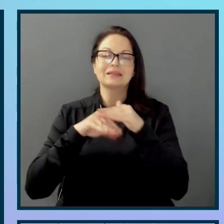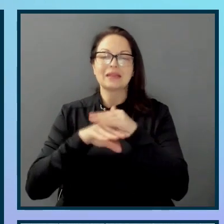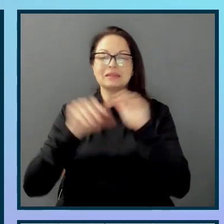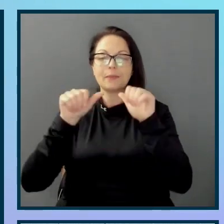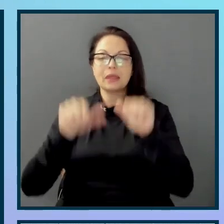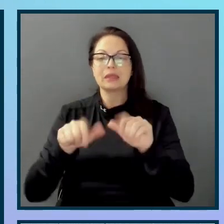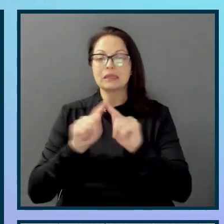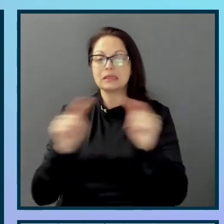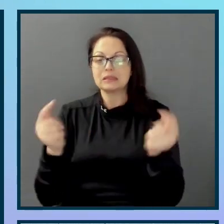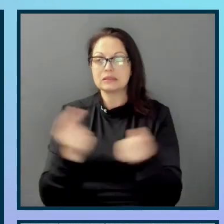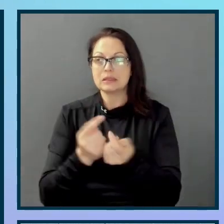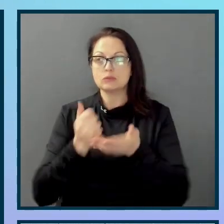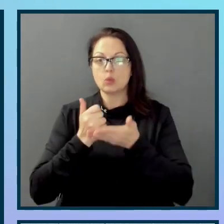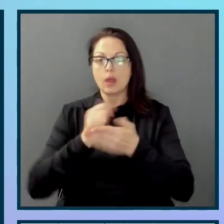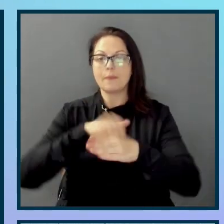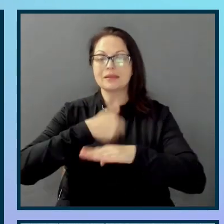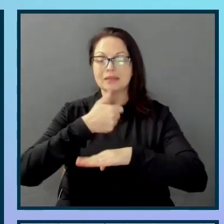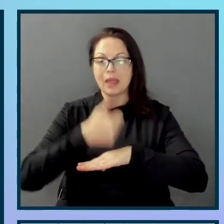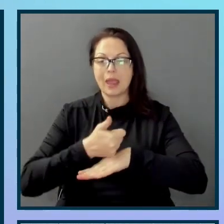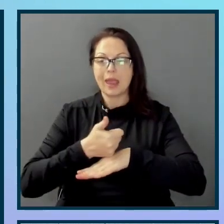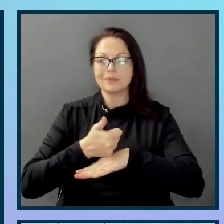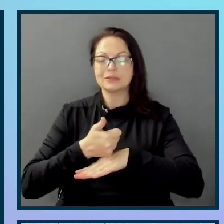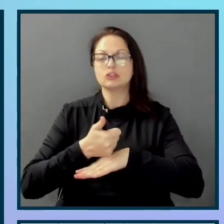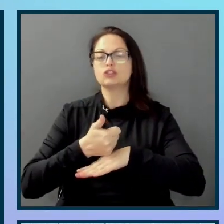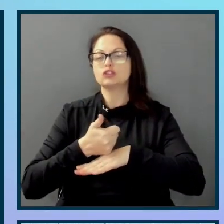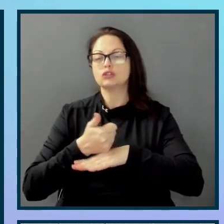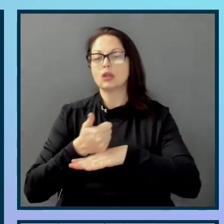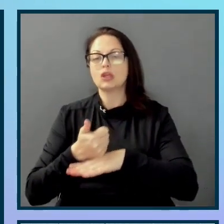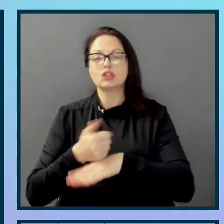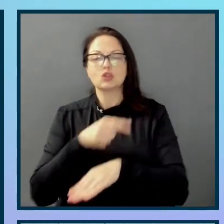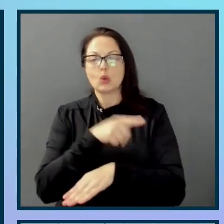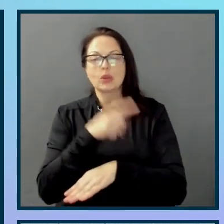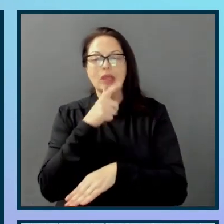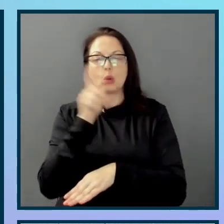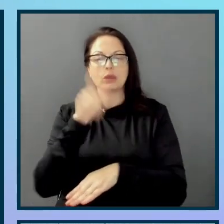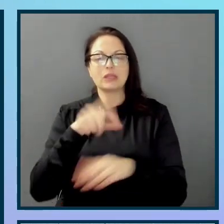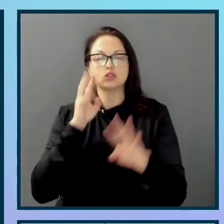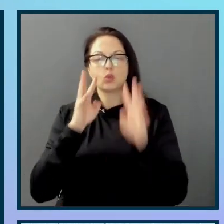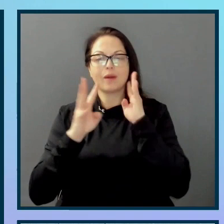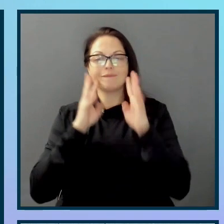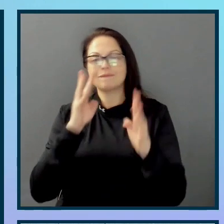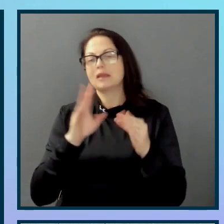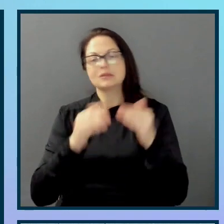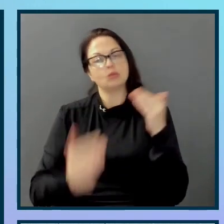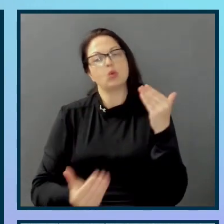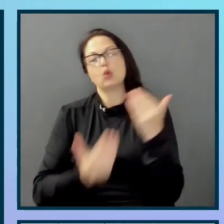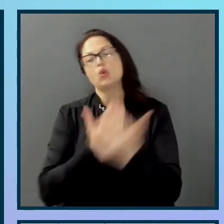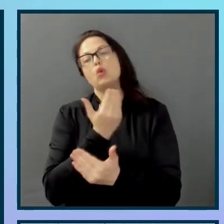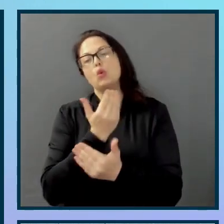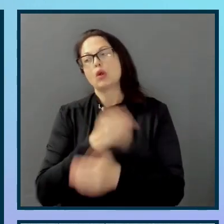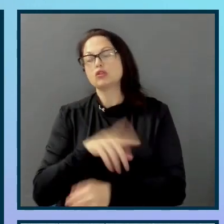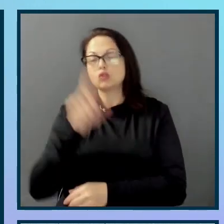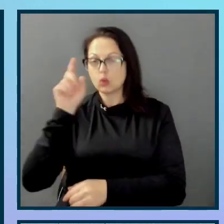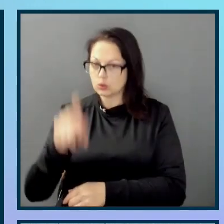so that every team doesn't have to invent them on their own. So you'll need like a central repository to hold that information.